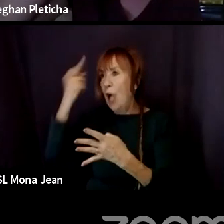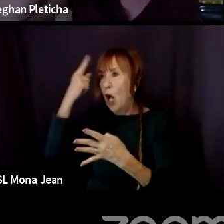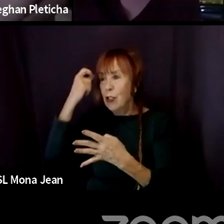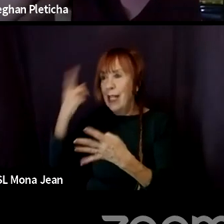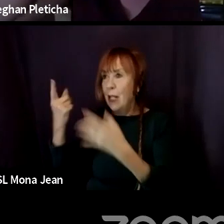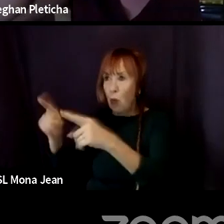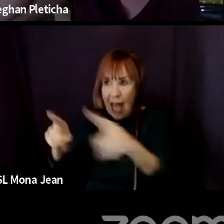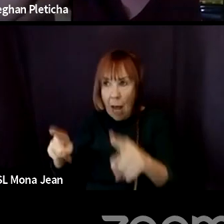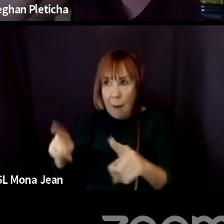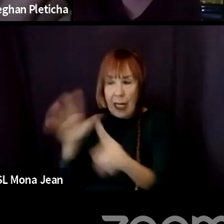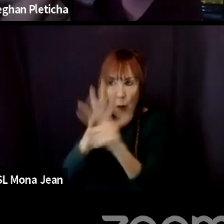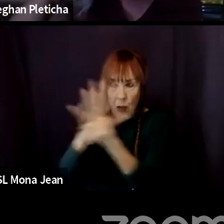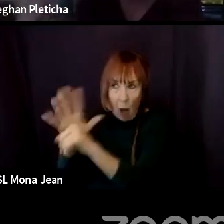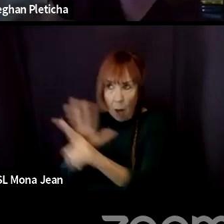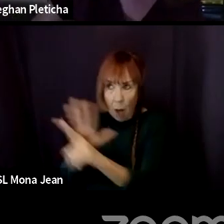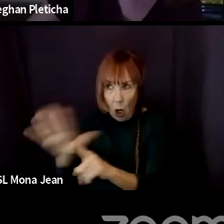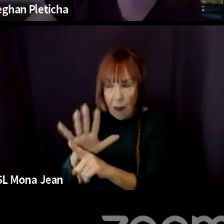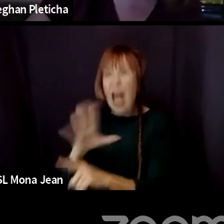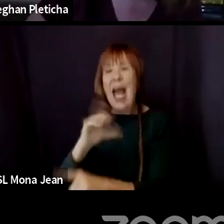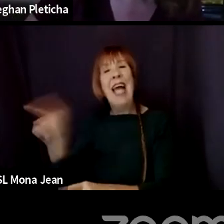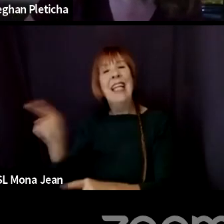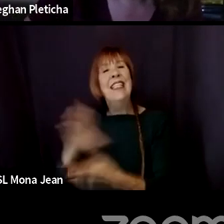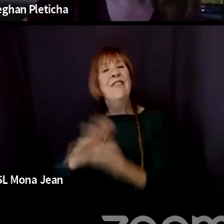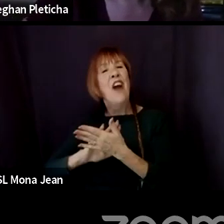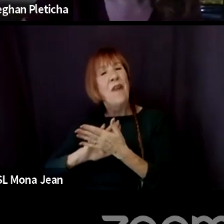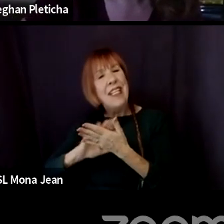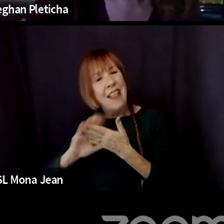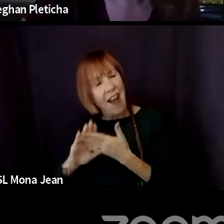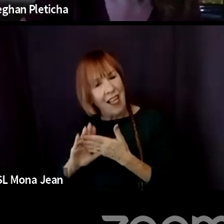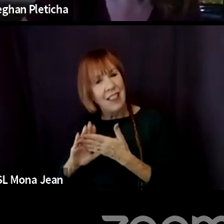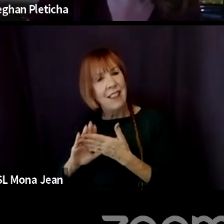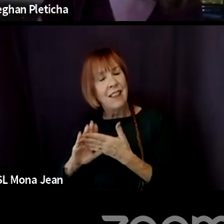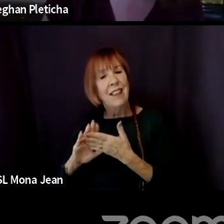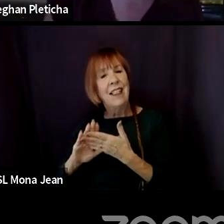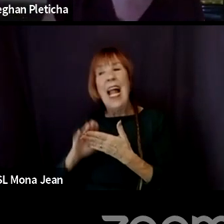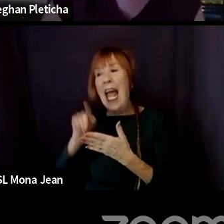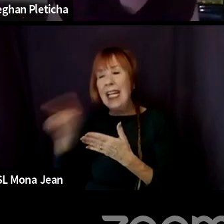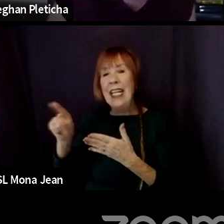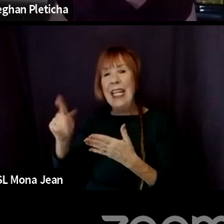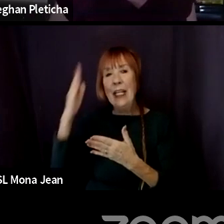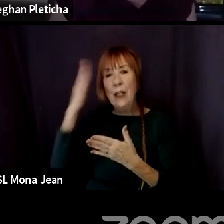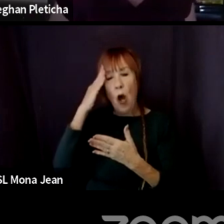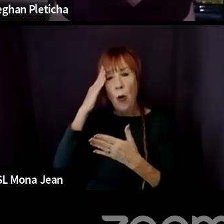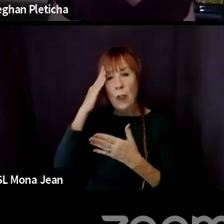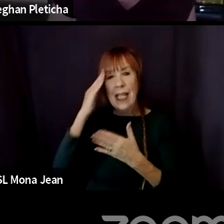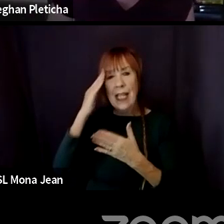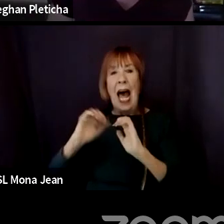but also he's kind and he knows at this point how I need to receive notes, right?